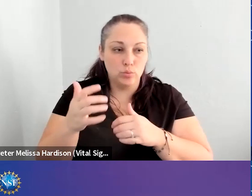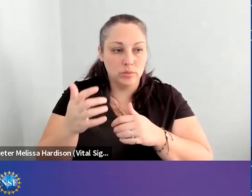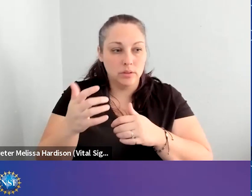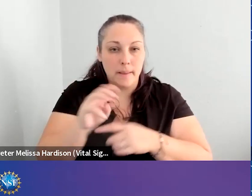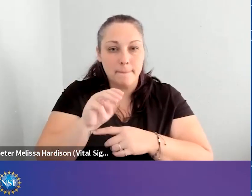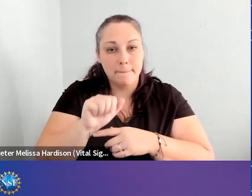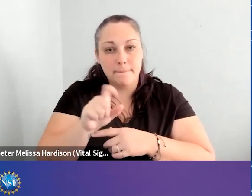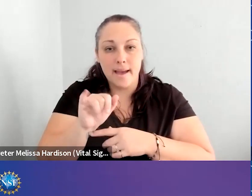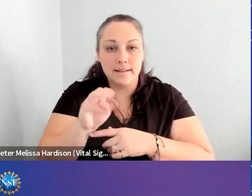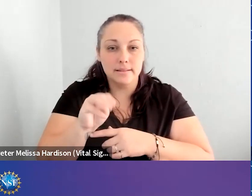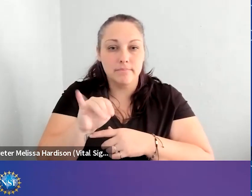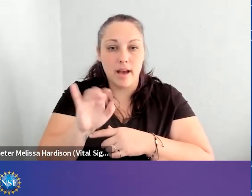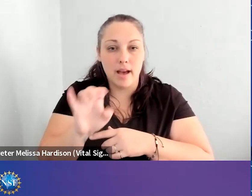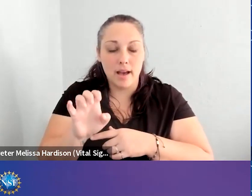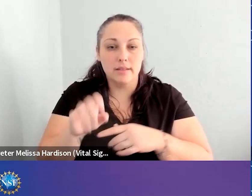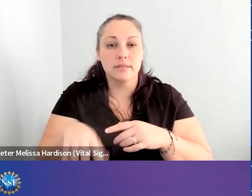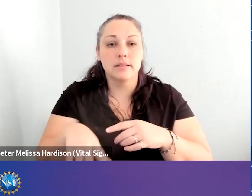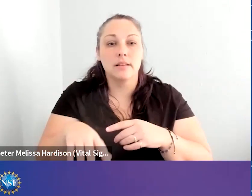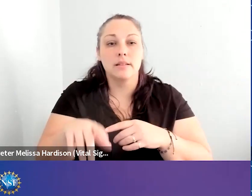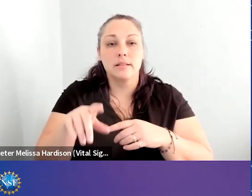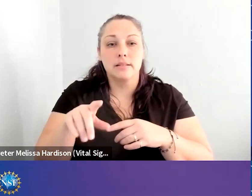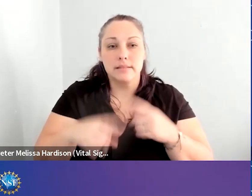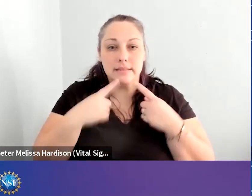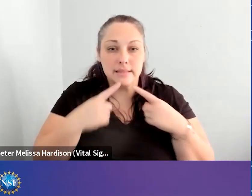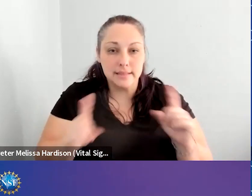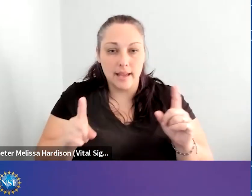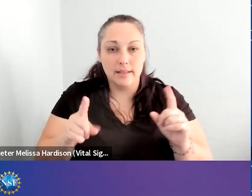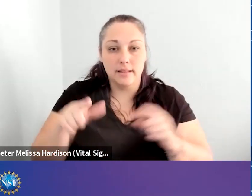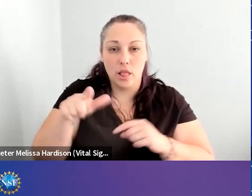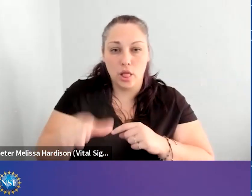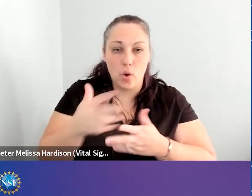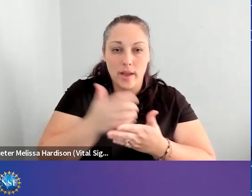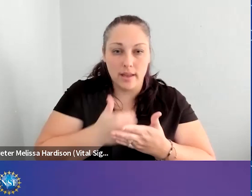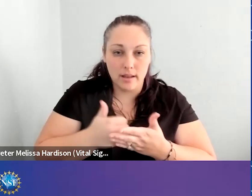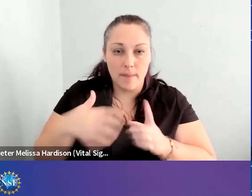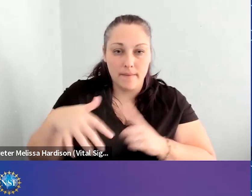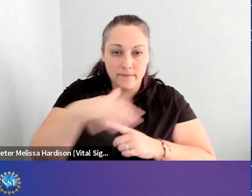That is not required for Tracks 1 and Track 2, primarily because it's nearly impossible